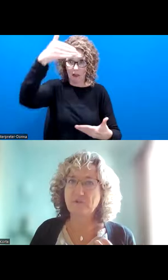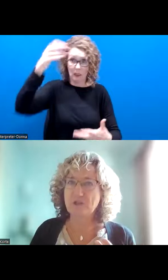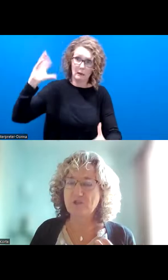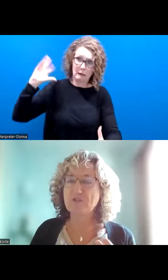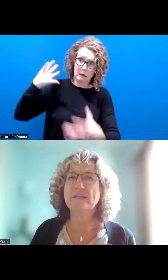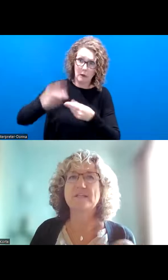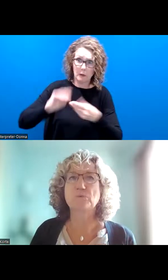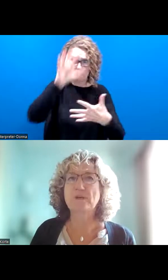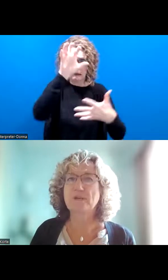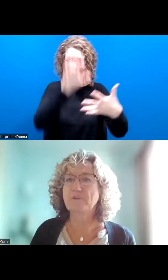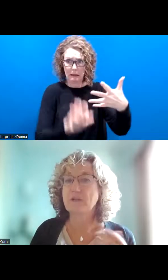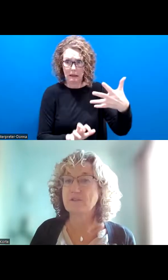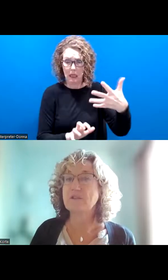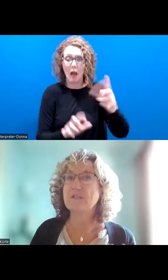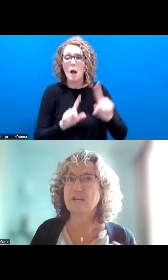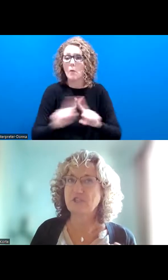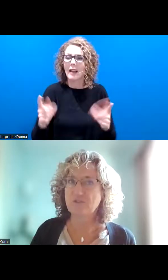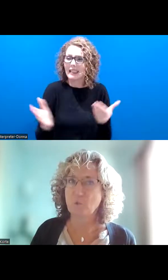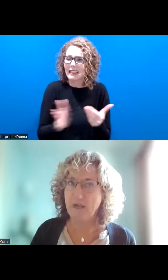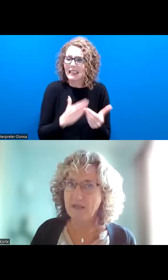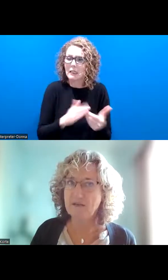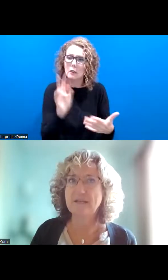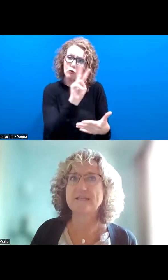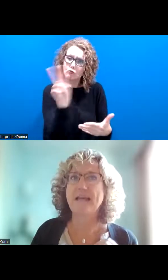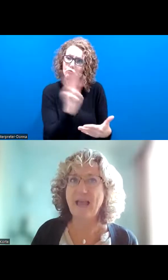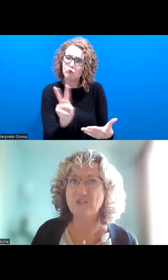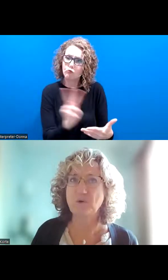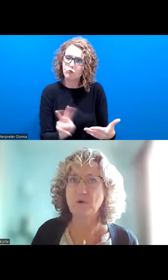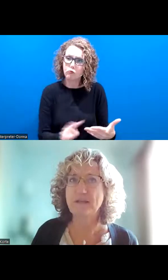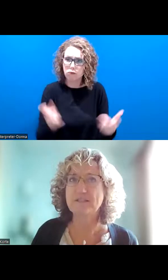right about at that level in green in the middle. And so that is